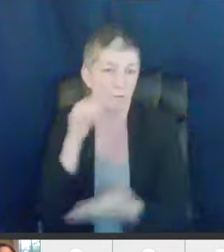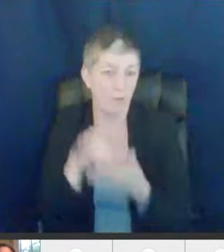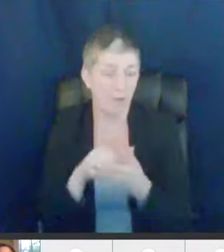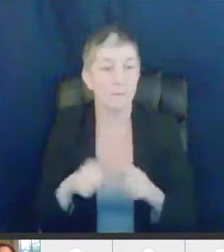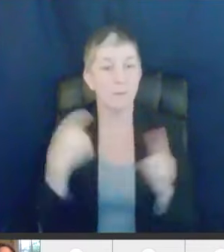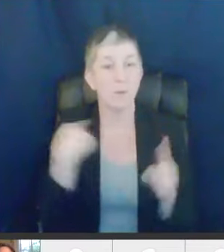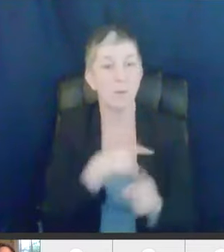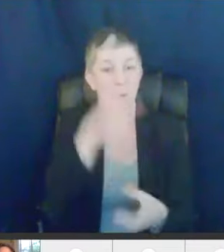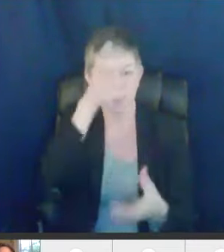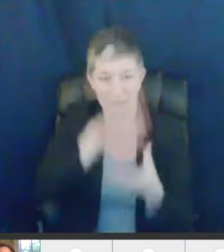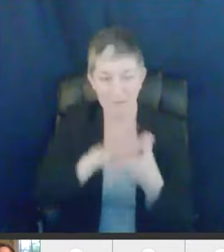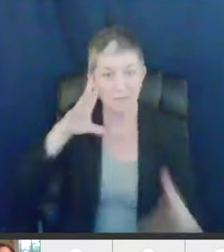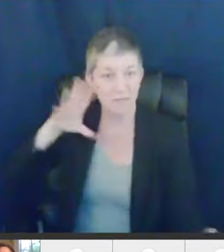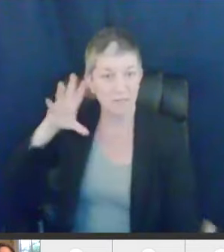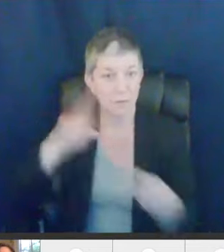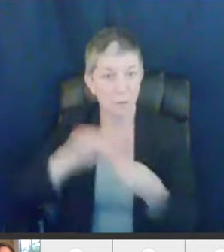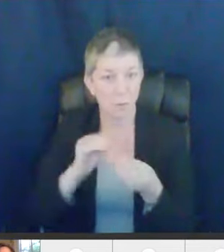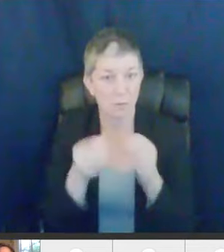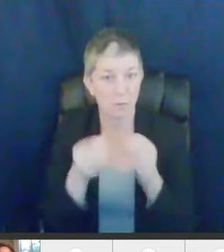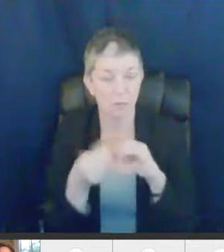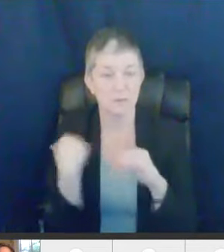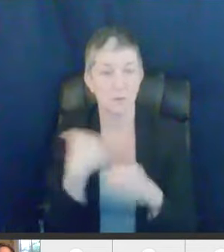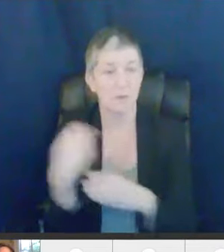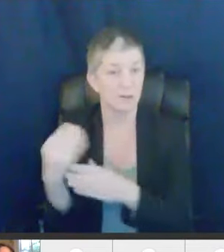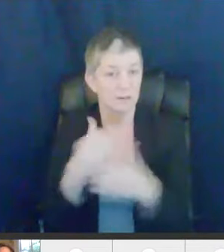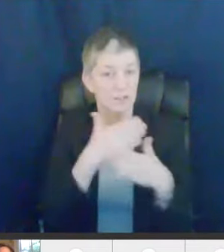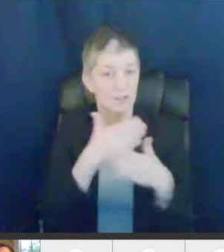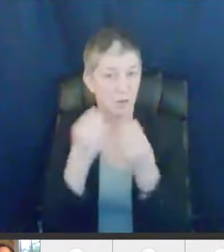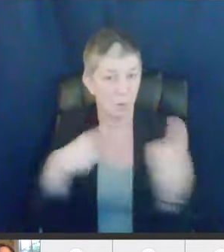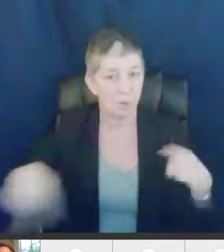the total numbers that we are sharing with you are as accurate as possible